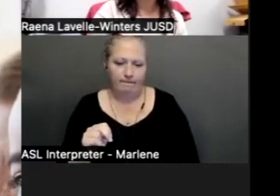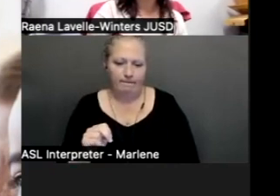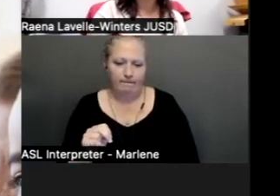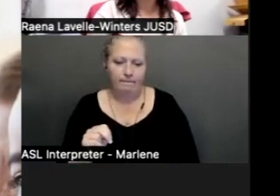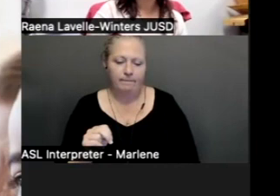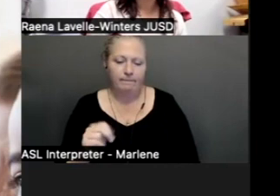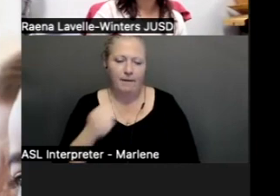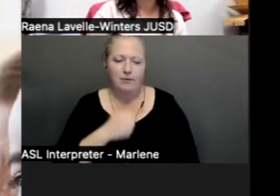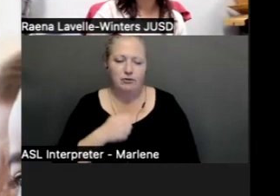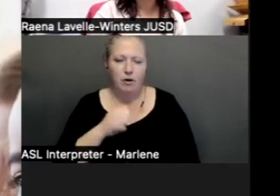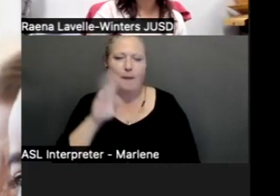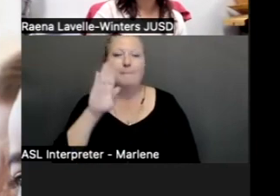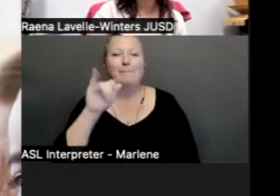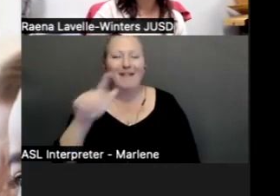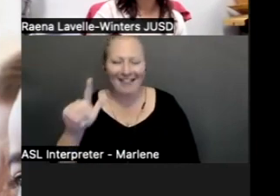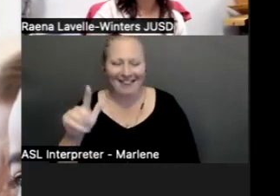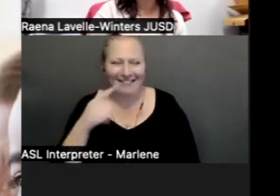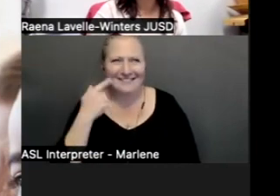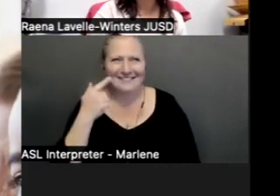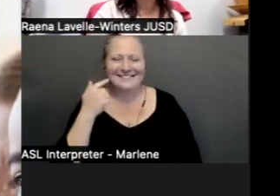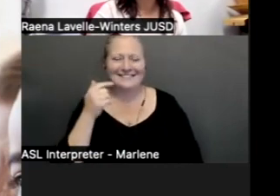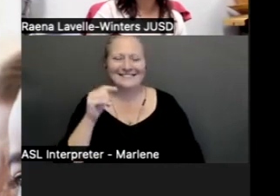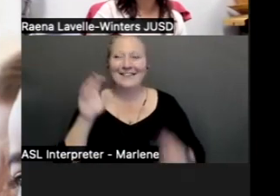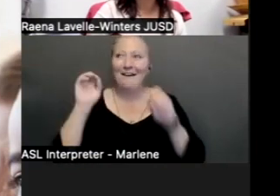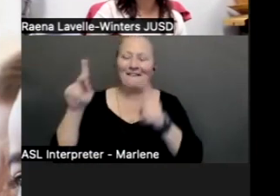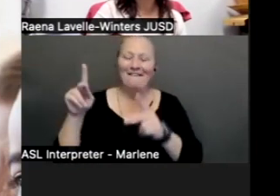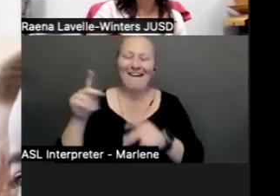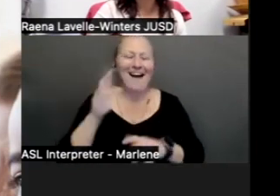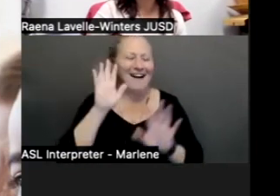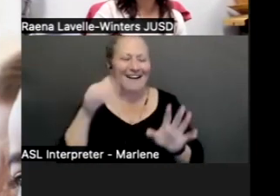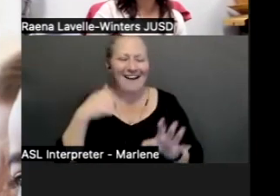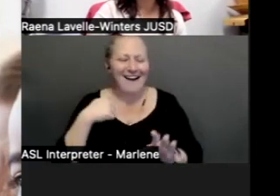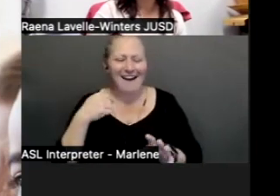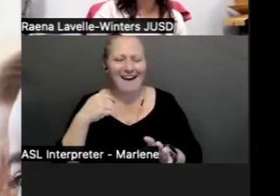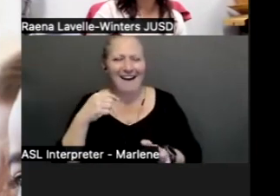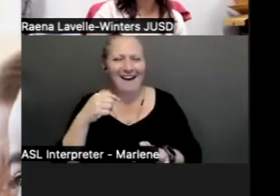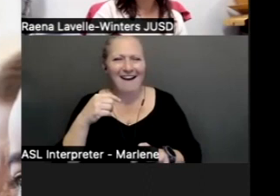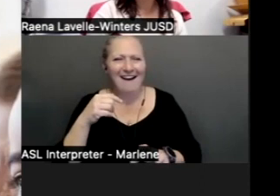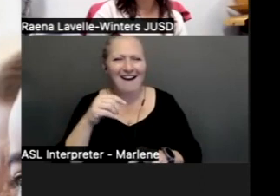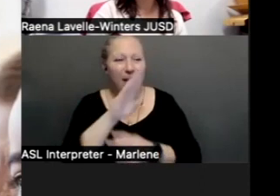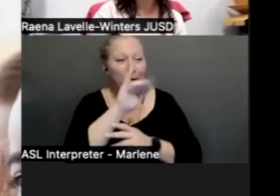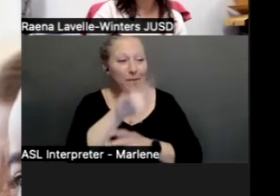I'm sorry, Bill. Oh, OK. Conflate. I was conflating the the bill and the Britton and I just